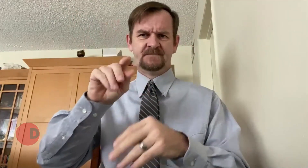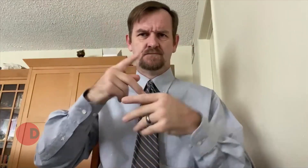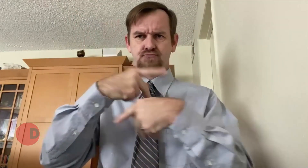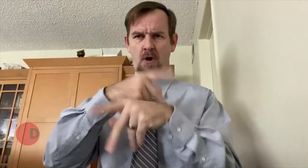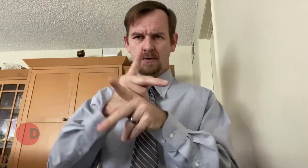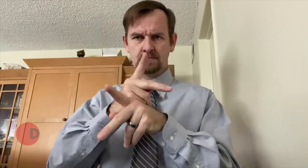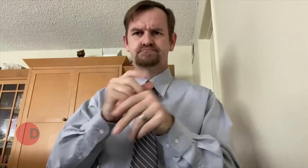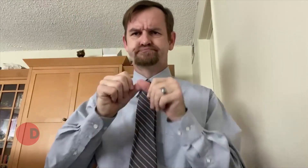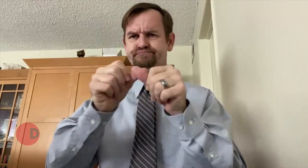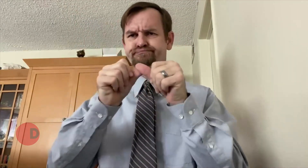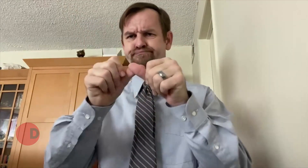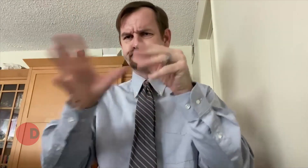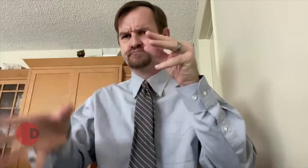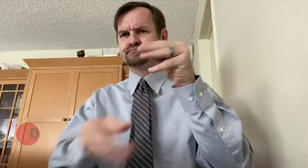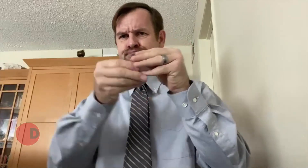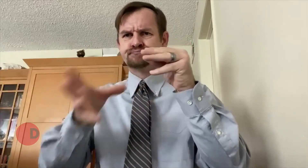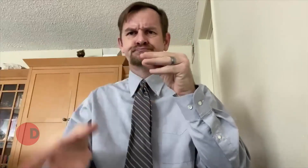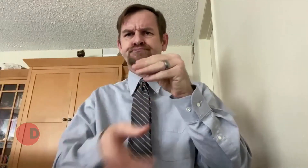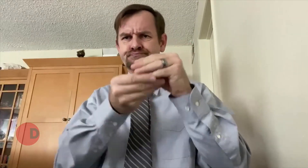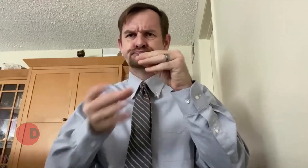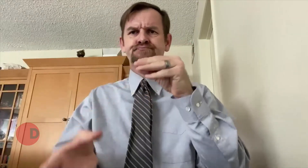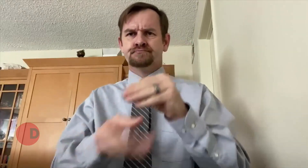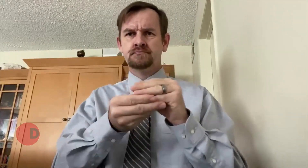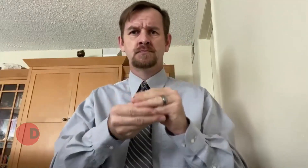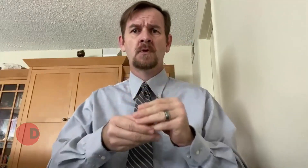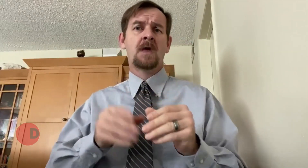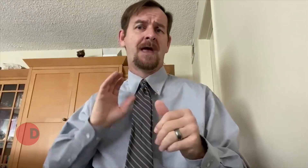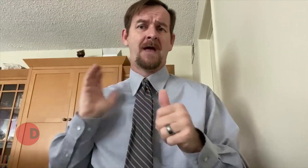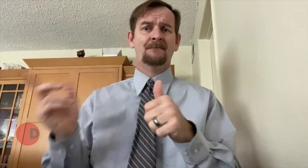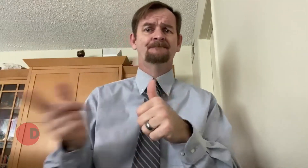and keep adding new ones.